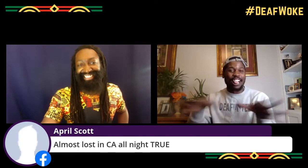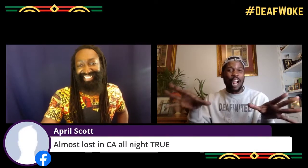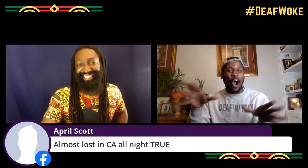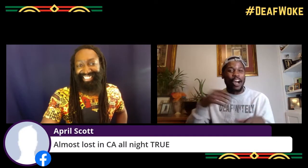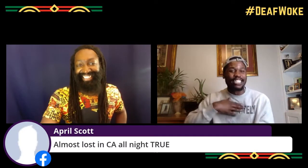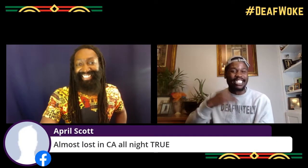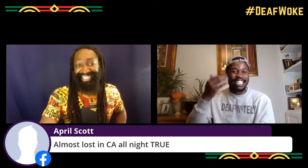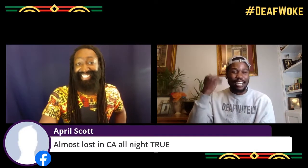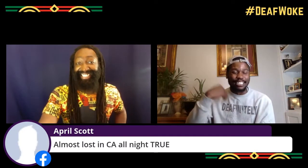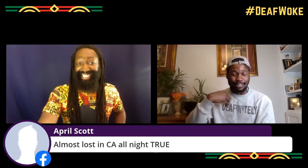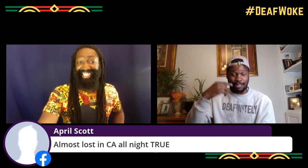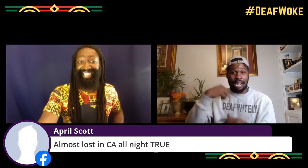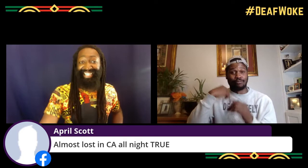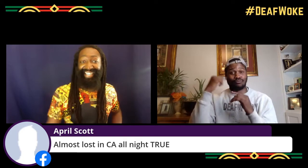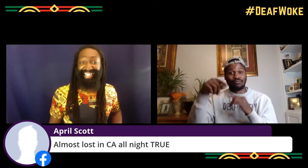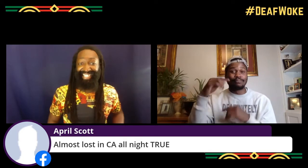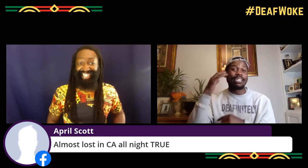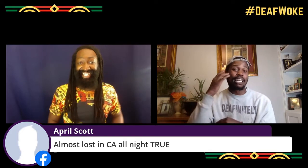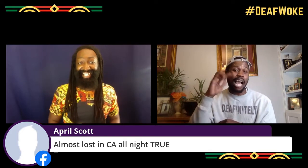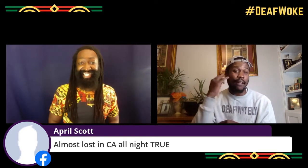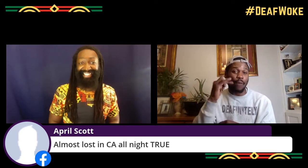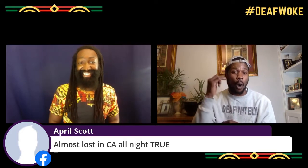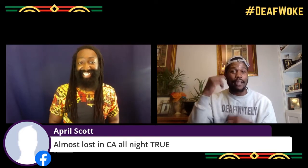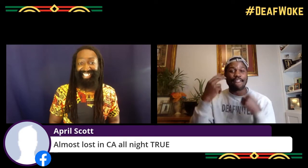Now listen, I was lost in California.